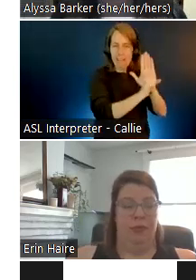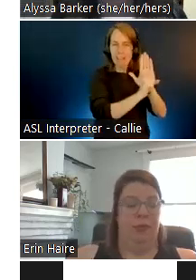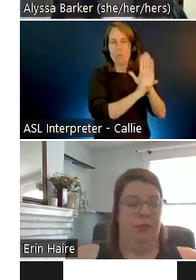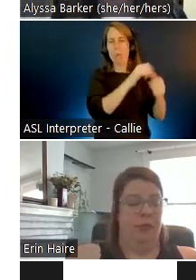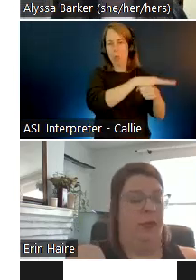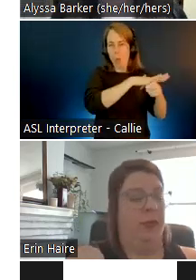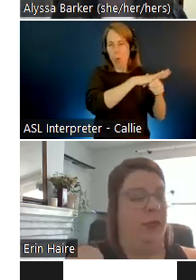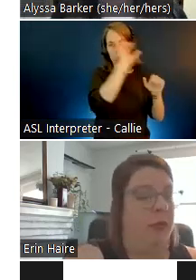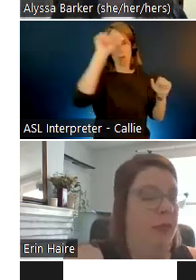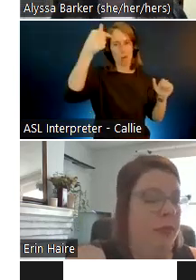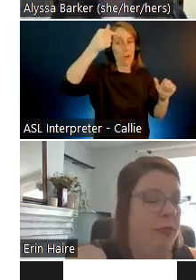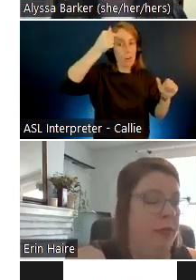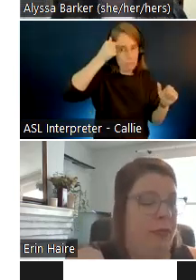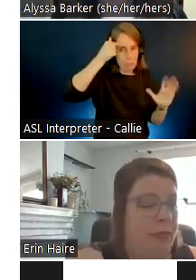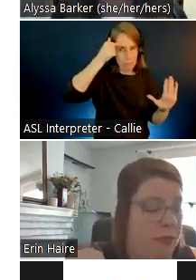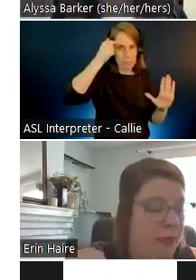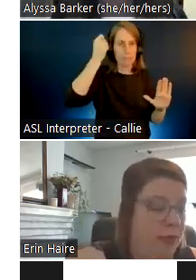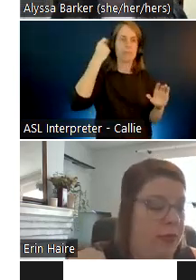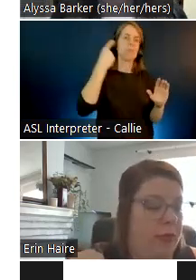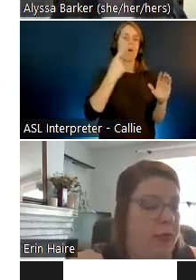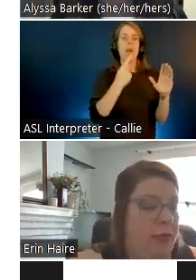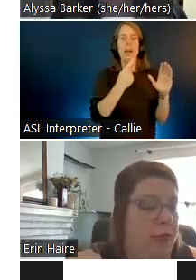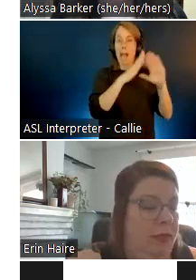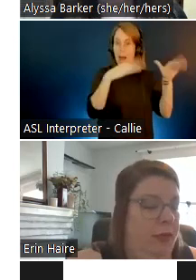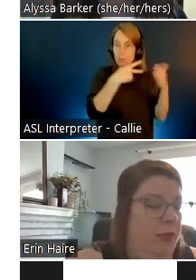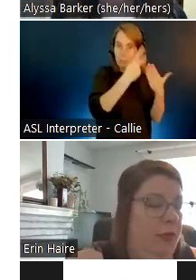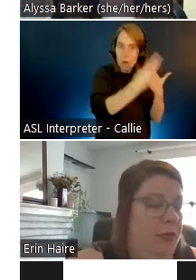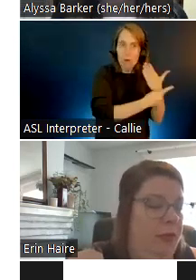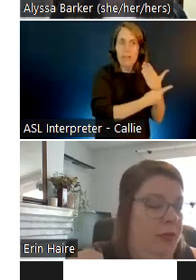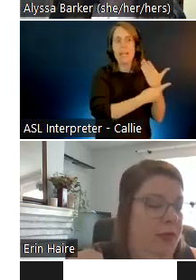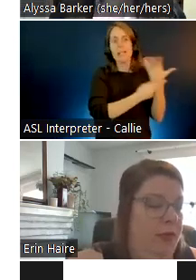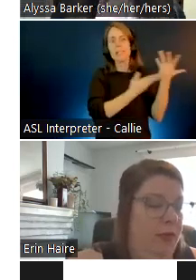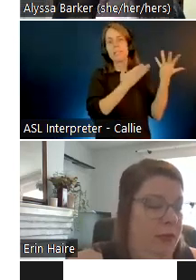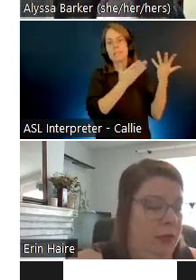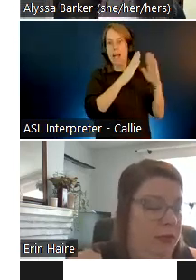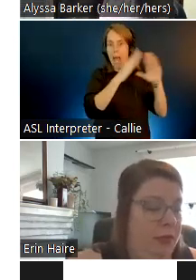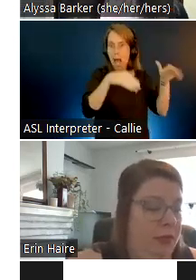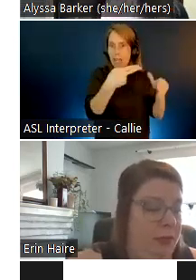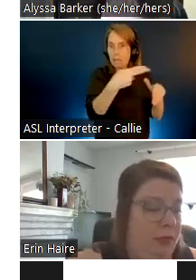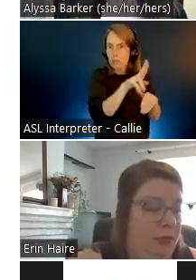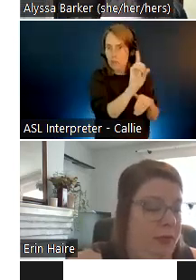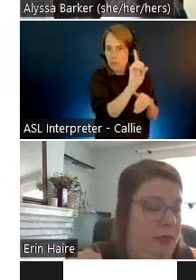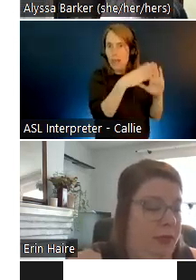um housing on a state university campus those are some some of the examples i'm sure there are some